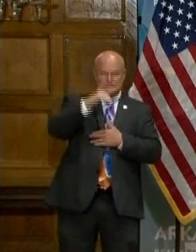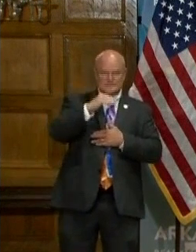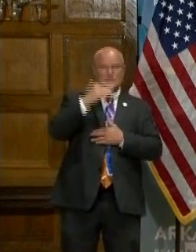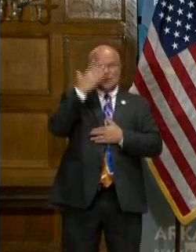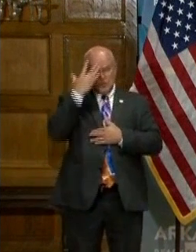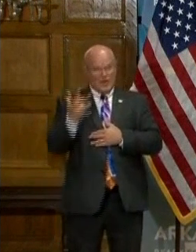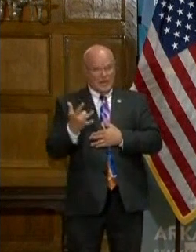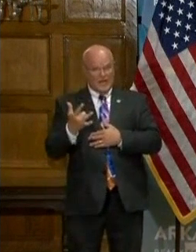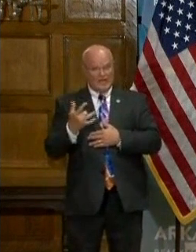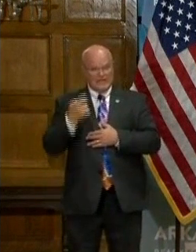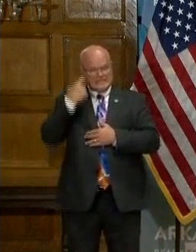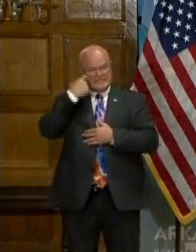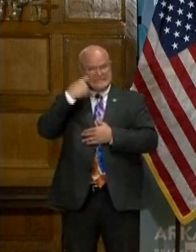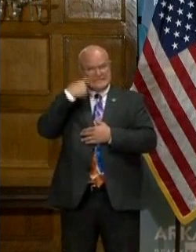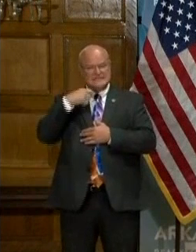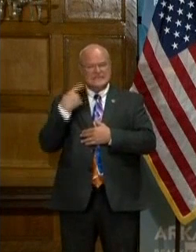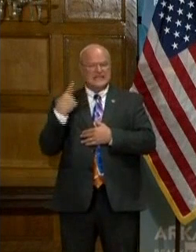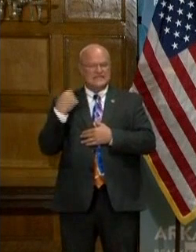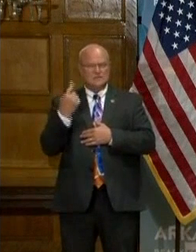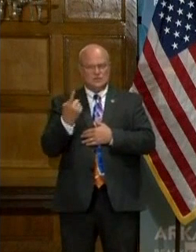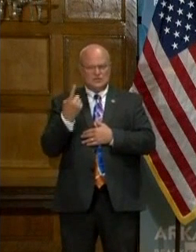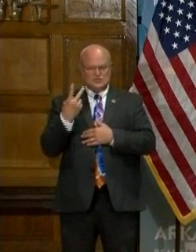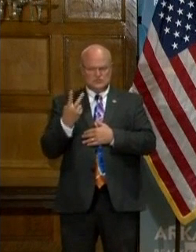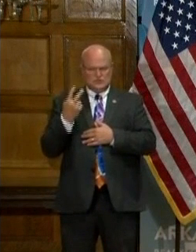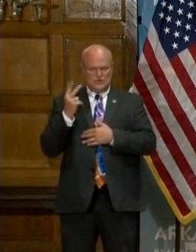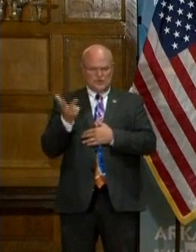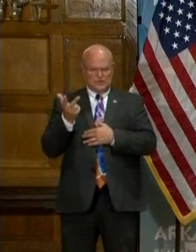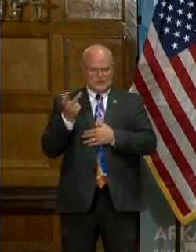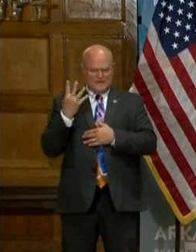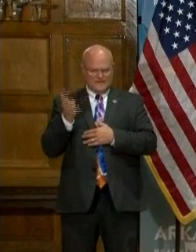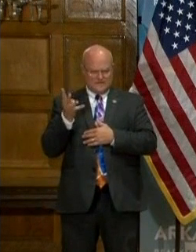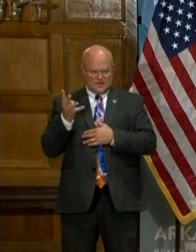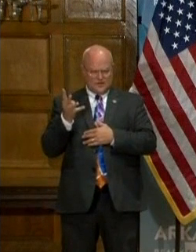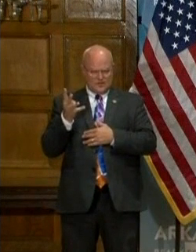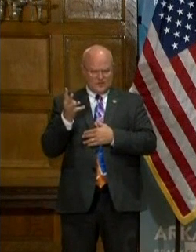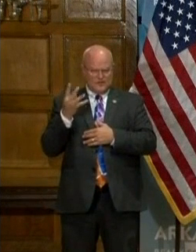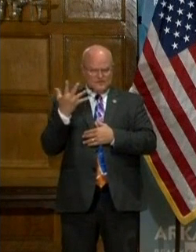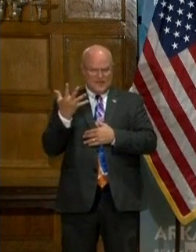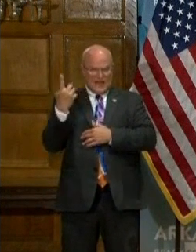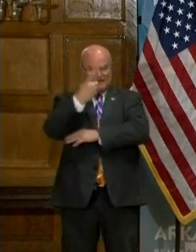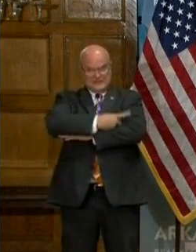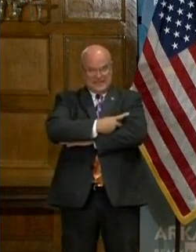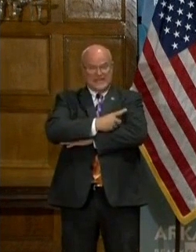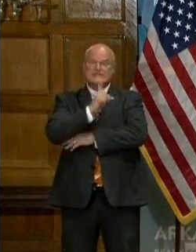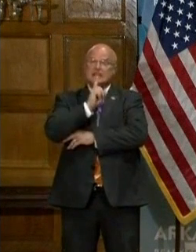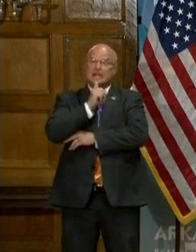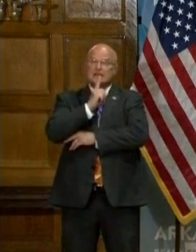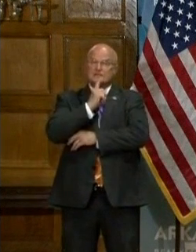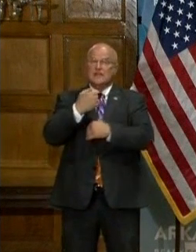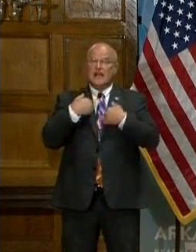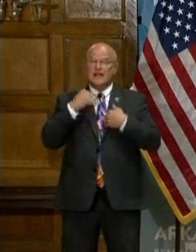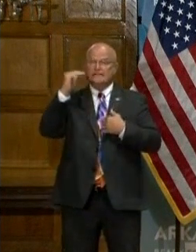AVERAGE. HERE AGAIN, YOU CAN SEE THE DIPPED DOWN. IT FLATTENS AND THEN IT DIPS